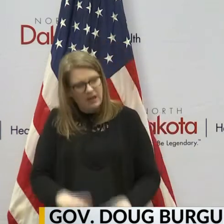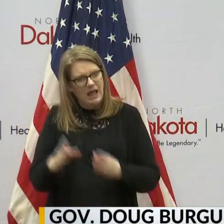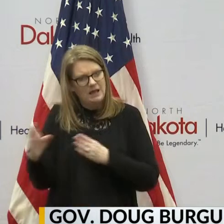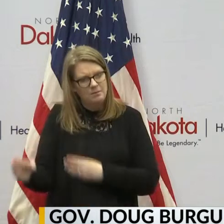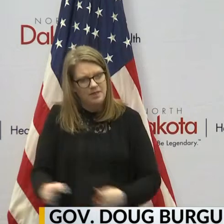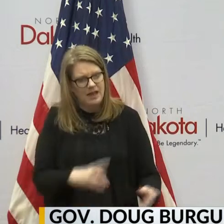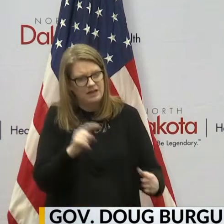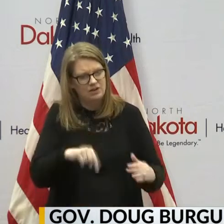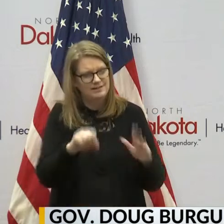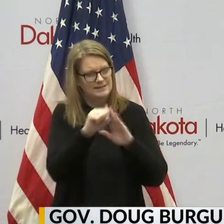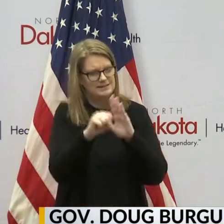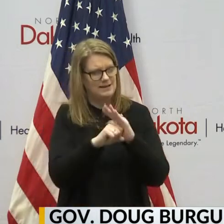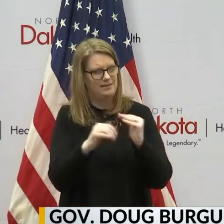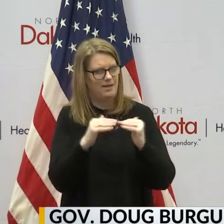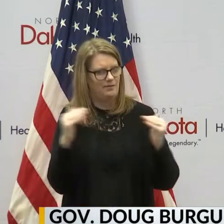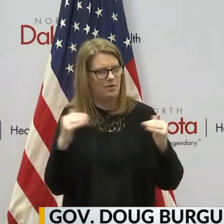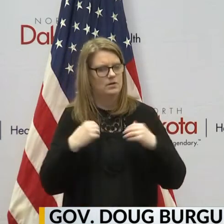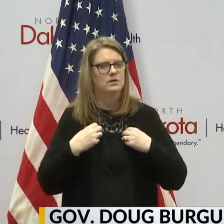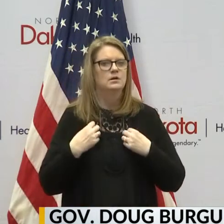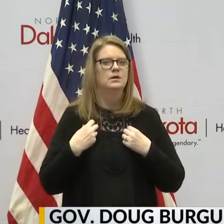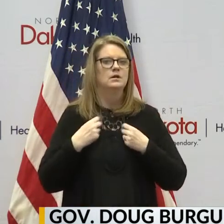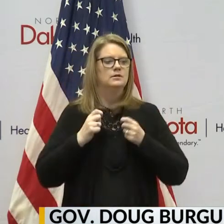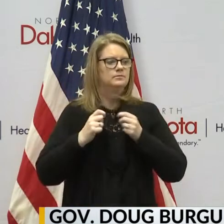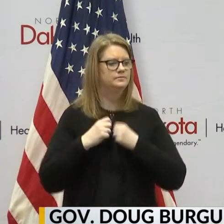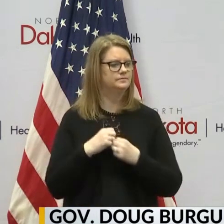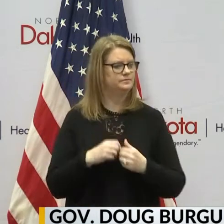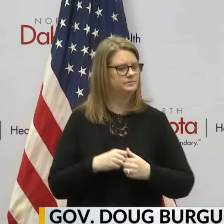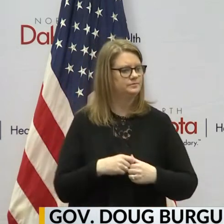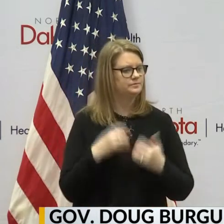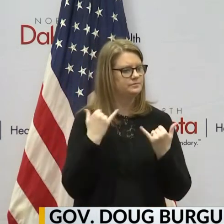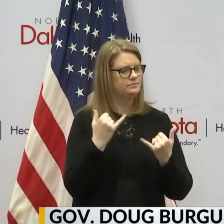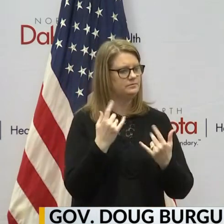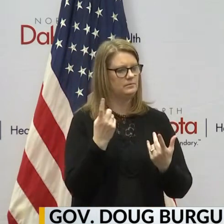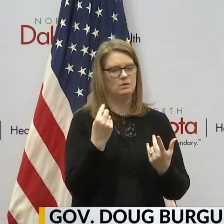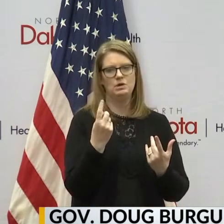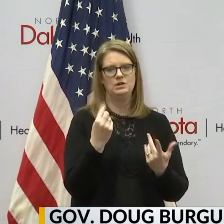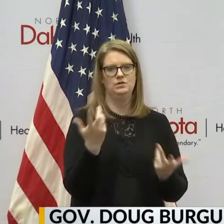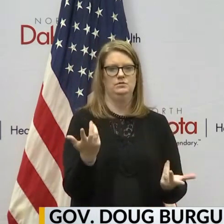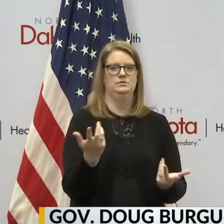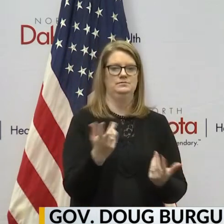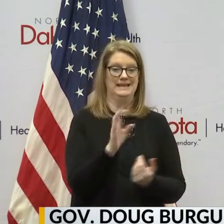94 POSITIVE 10 DAYS AGO, IT MIGHT ACTUALLY BE CLOSER TO 1000 PEOPLE THAT CONTRACTED IT. THAT IS THE WAY FROM THE PLANNING STANDPOINT WE ARE THINKING ABOUT IT HERE AT THE